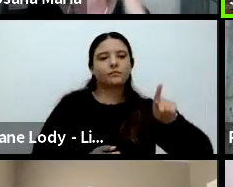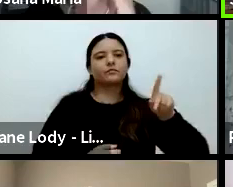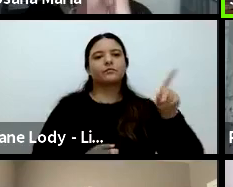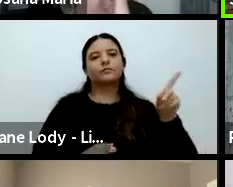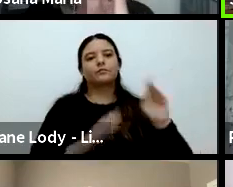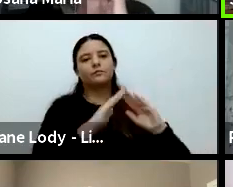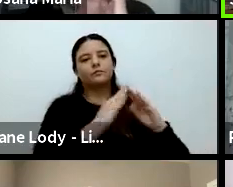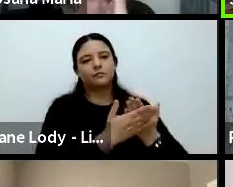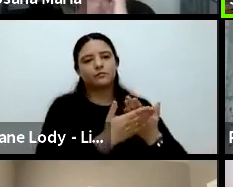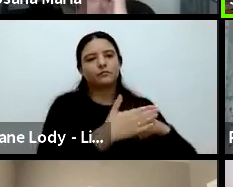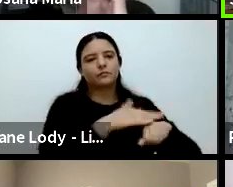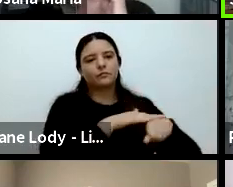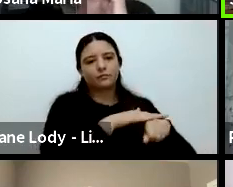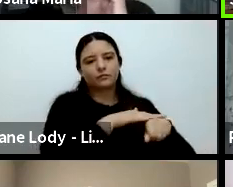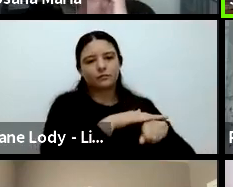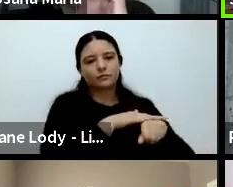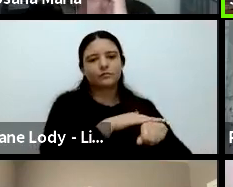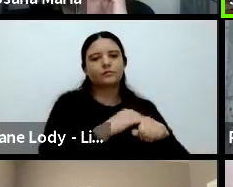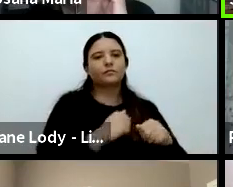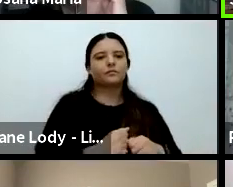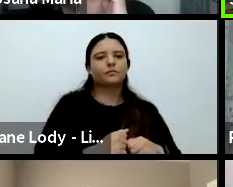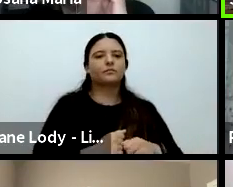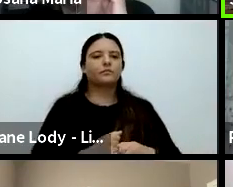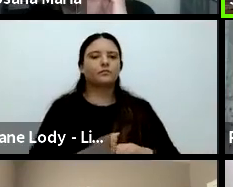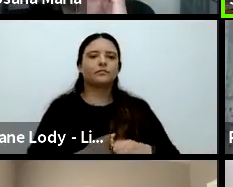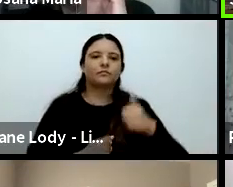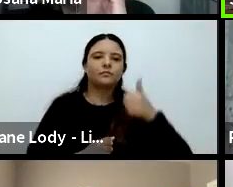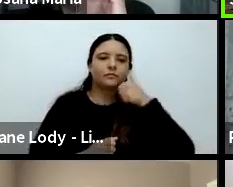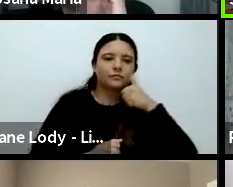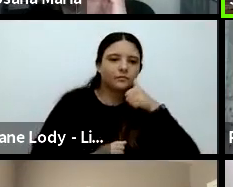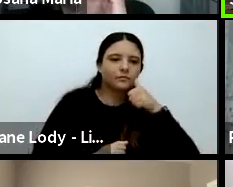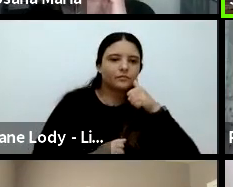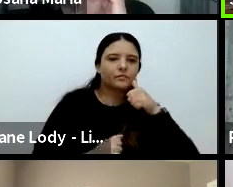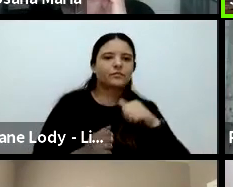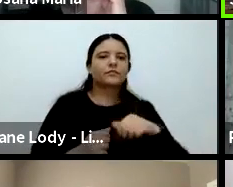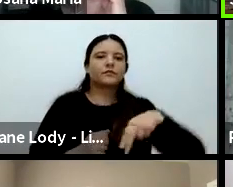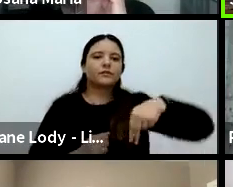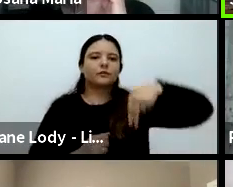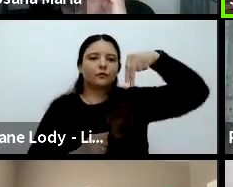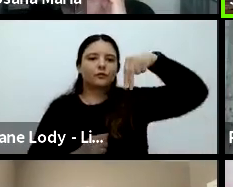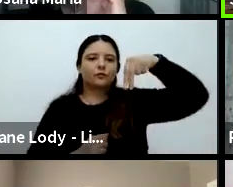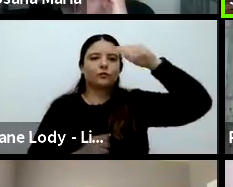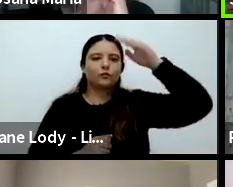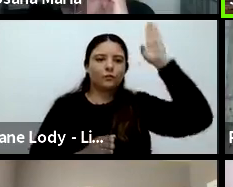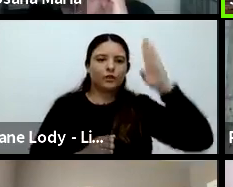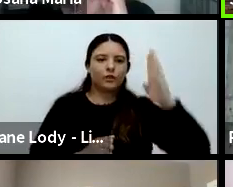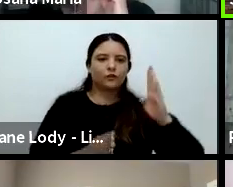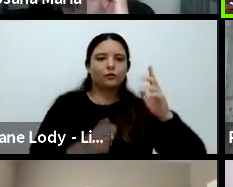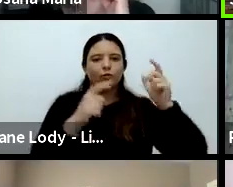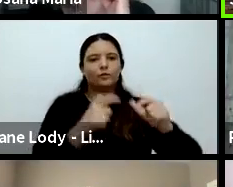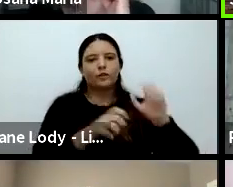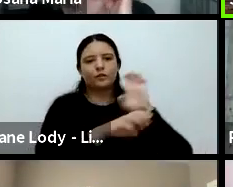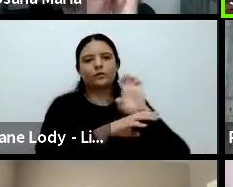ly, I was talking to a teacher at our school. She comes from the north, the Northern the north, the Northern part of Brazil. from from barbara and from barbara, and she was brought up